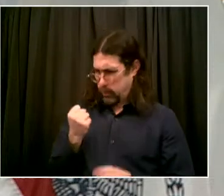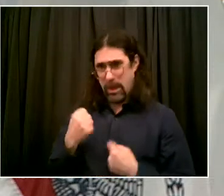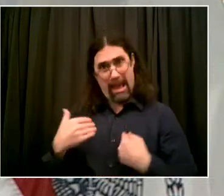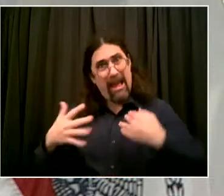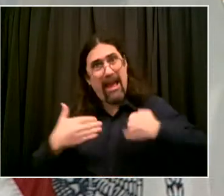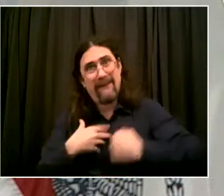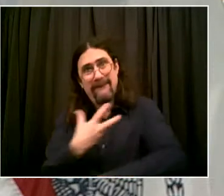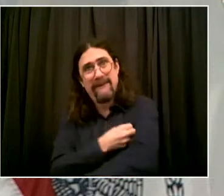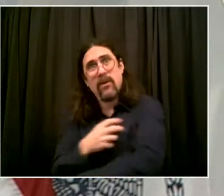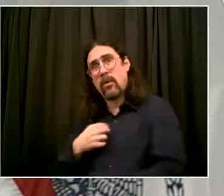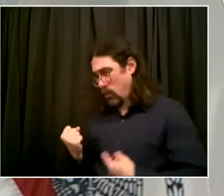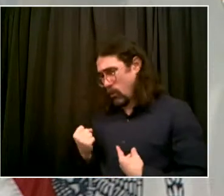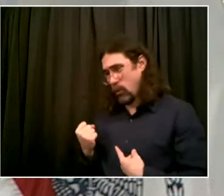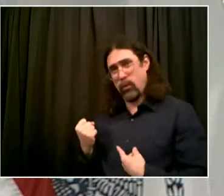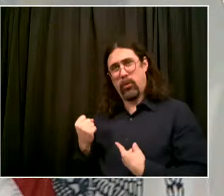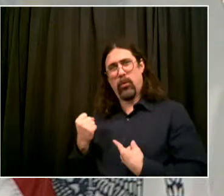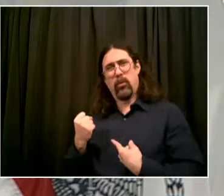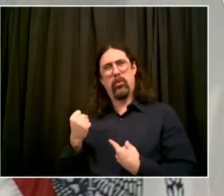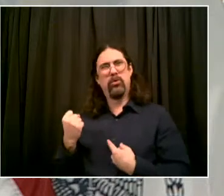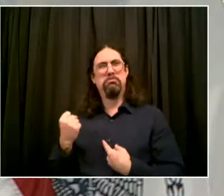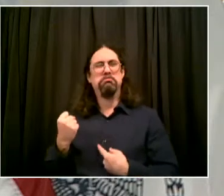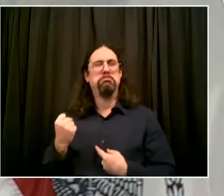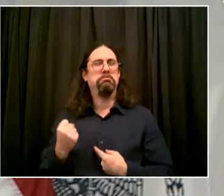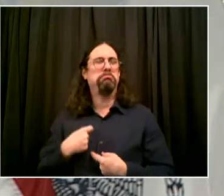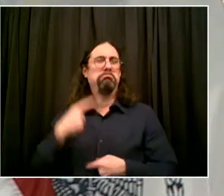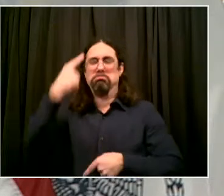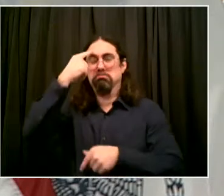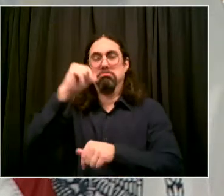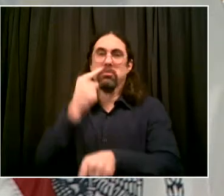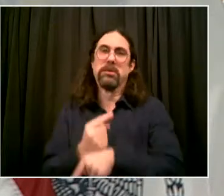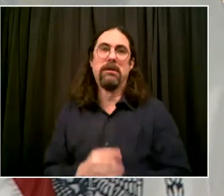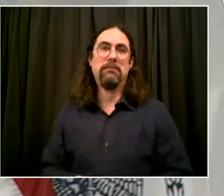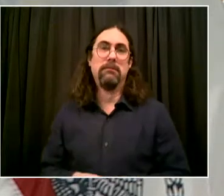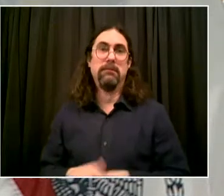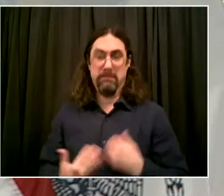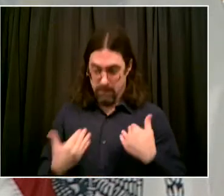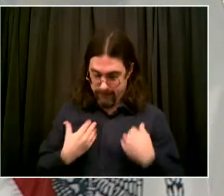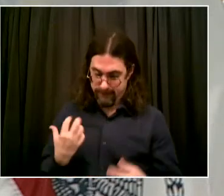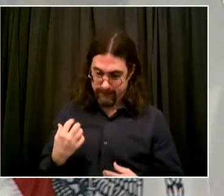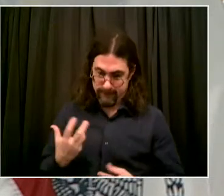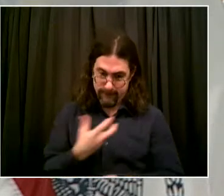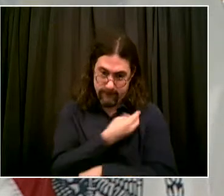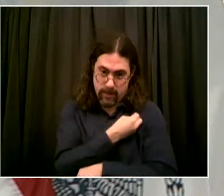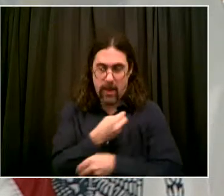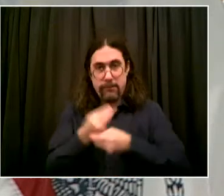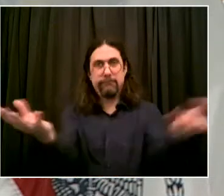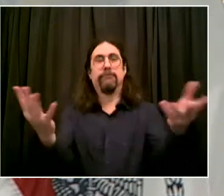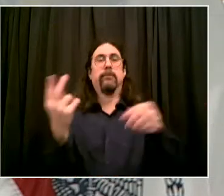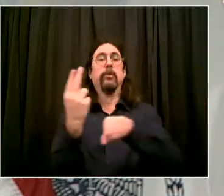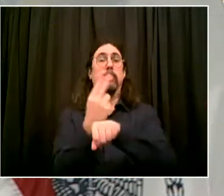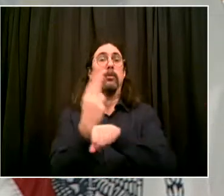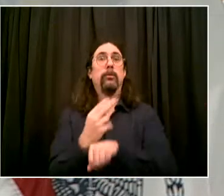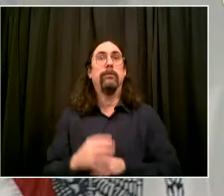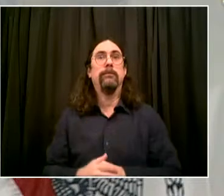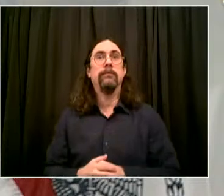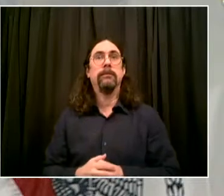I CAN'T LOOK THEM IN THE EYE AND SAY WE COULD BE GIGIVING YOU SOME HELP RIGHT NOW W T BUWWE AE R GOING TO HOLD IT BACK. IT JUST DOESN'T MAKE SENENES TO ME. HENRY FROM